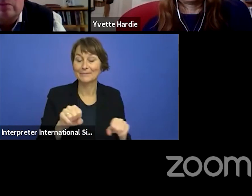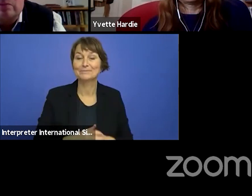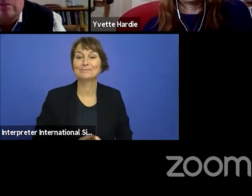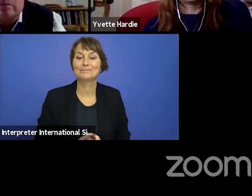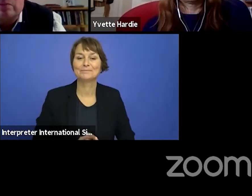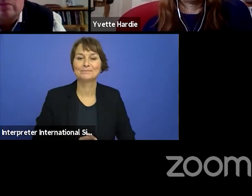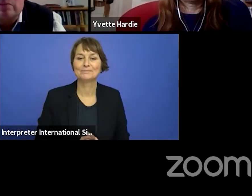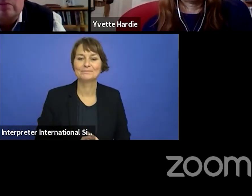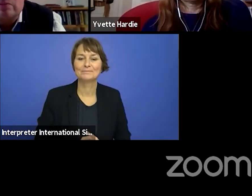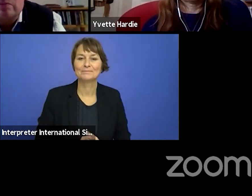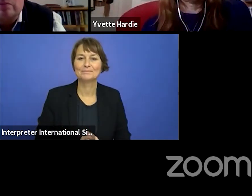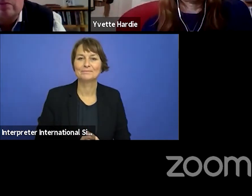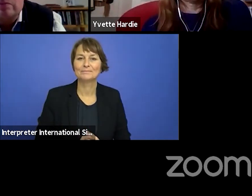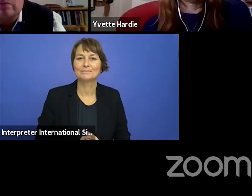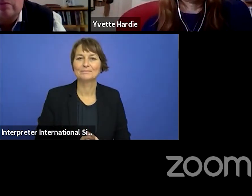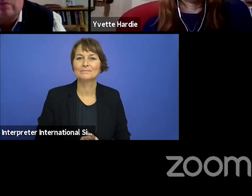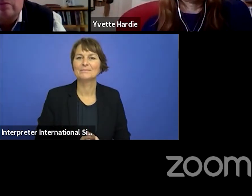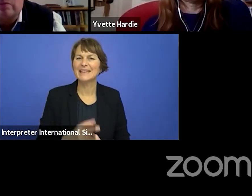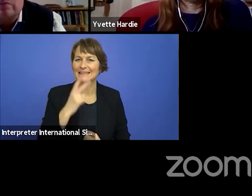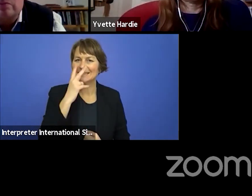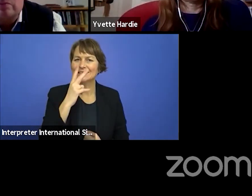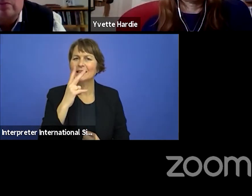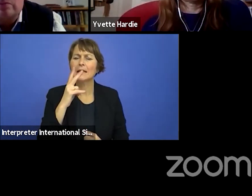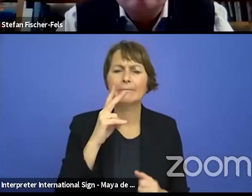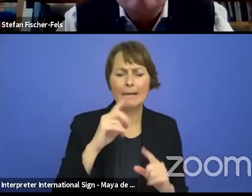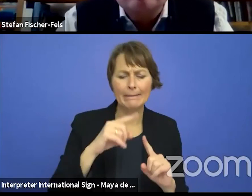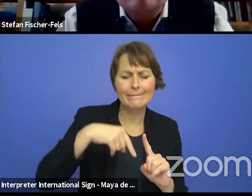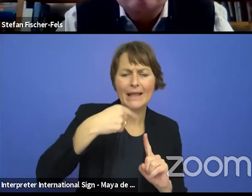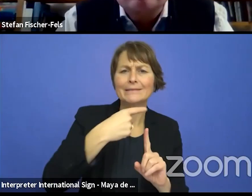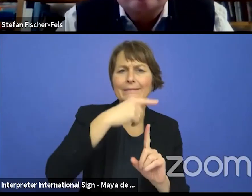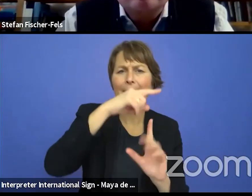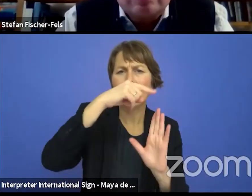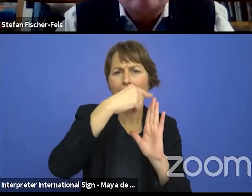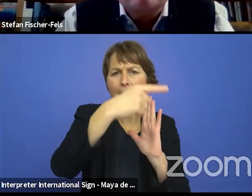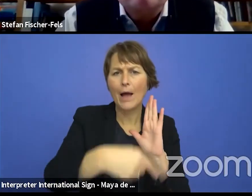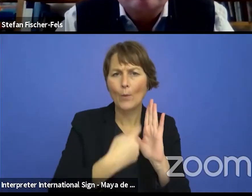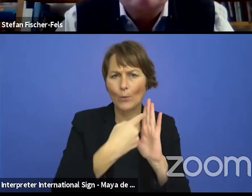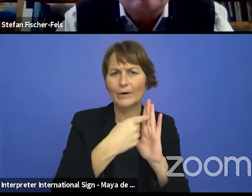and then you find the zoom meeting link for the next hour in the auditorium. Once this webinar